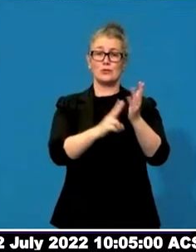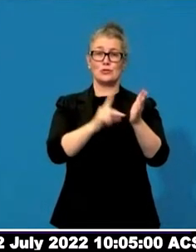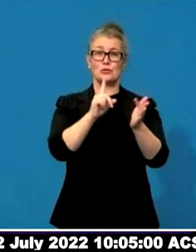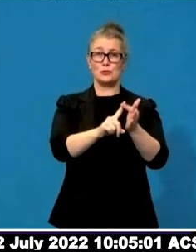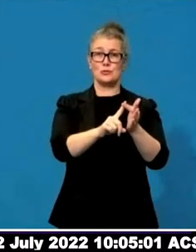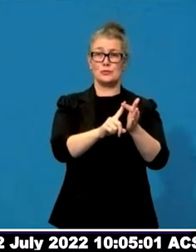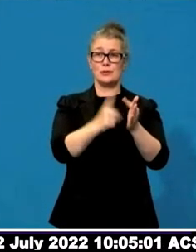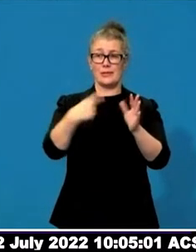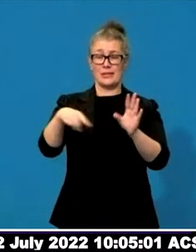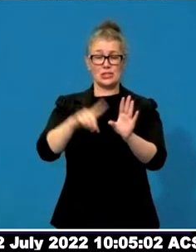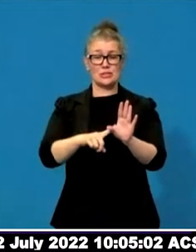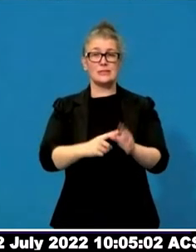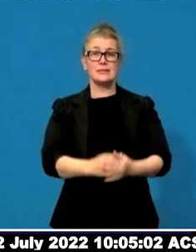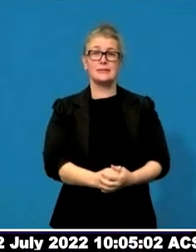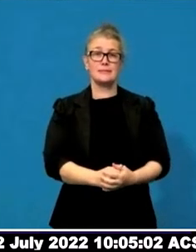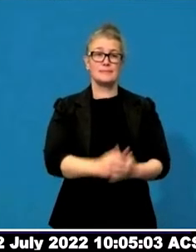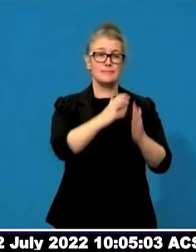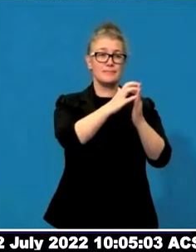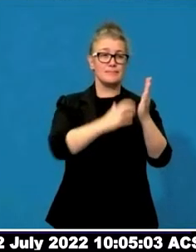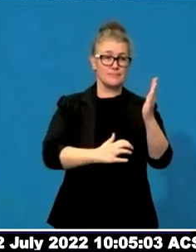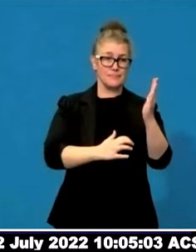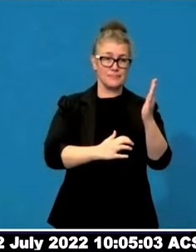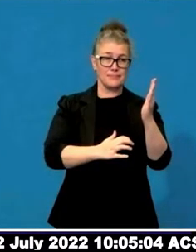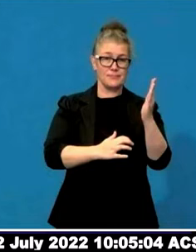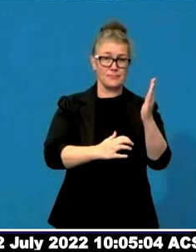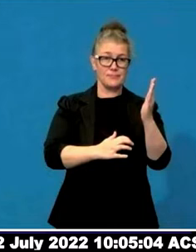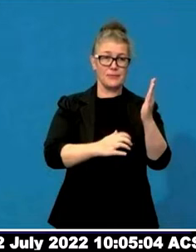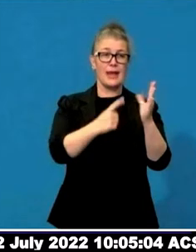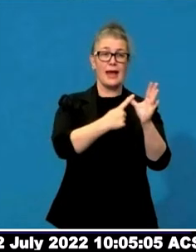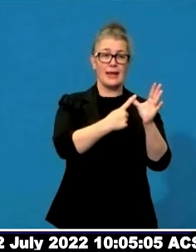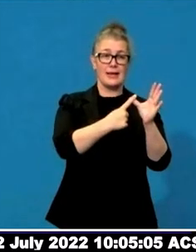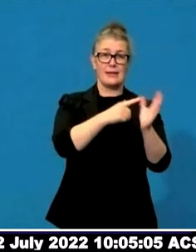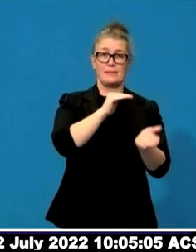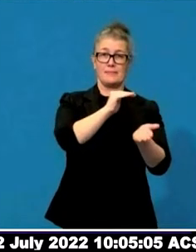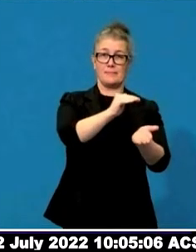The statement is in Hearing Bundle A, tab 15, and annexures to Emily's statement